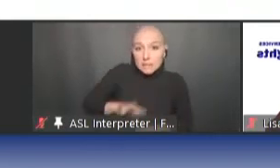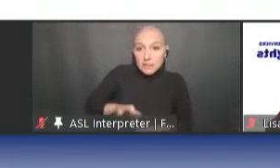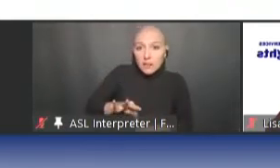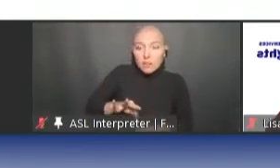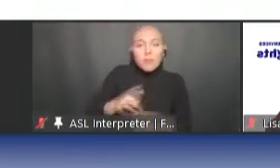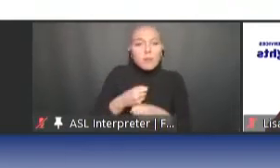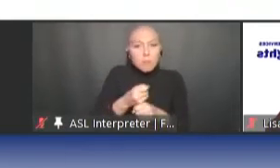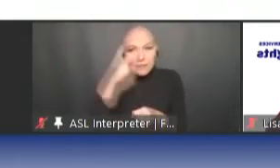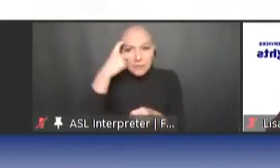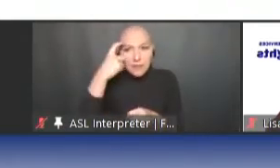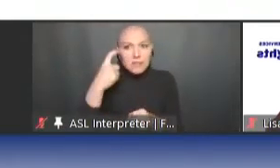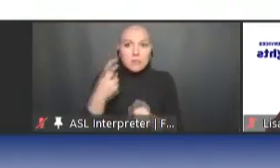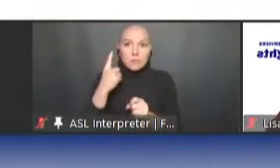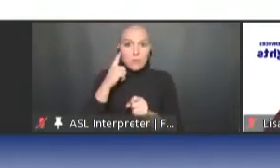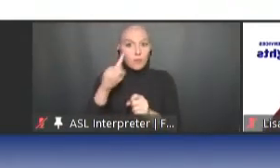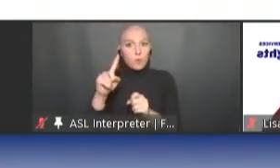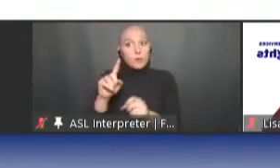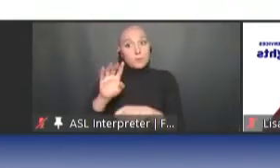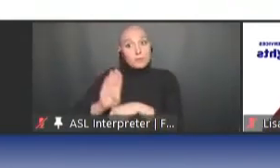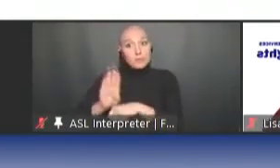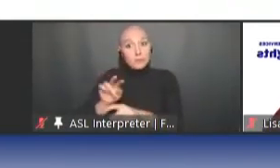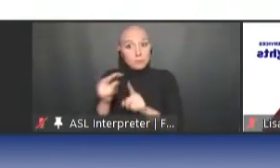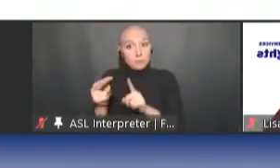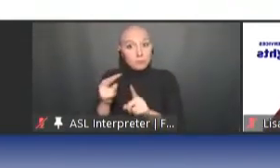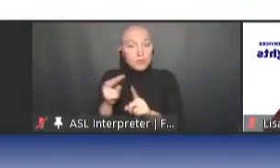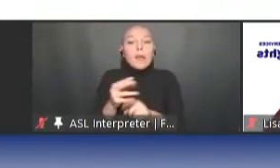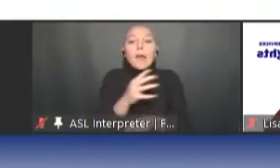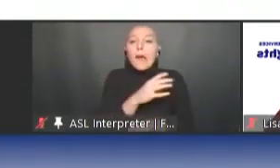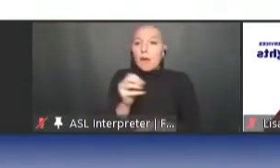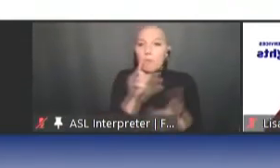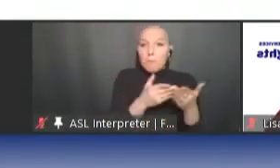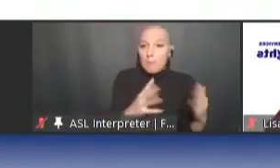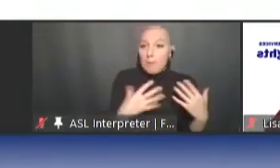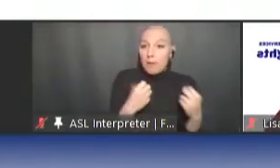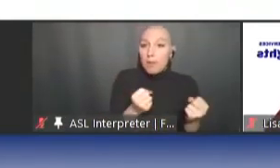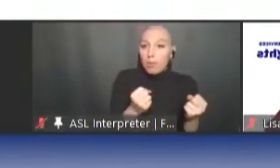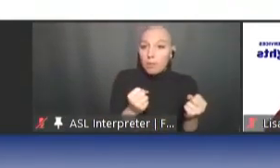for public health. For employers and employees, vaccination is crucial to worker safety because